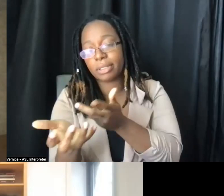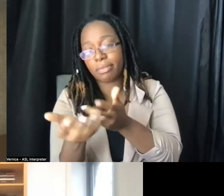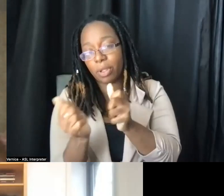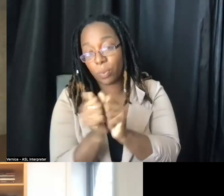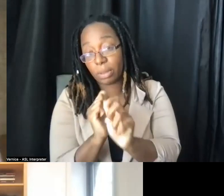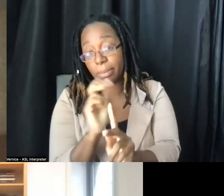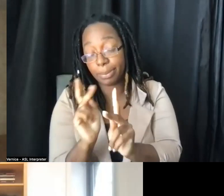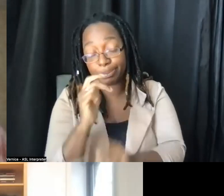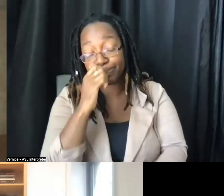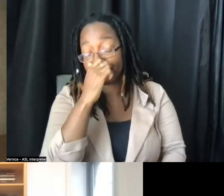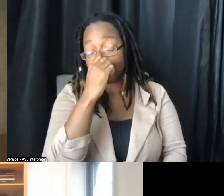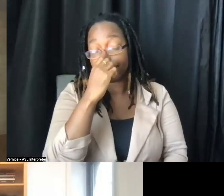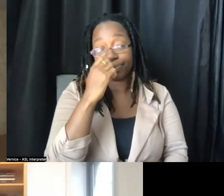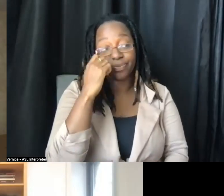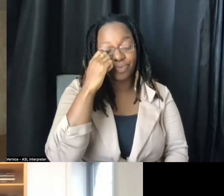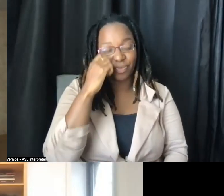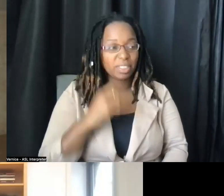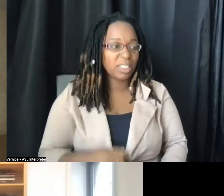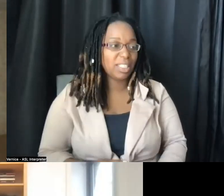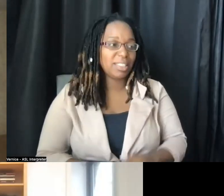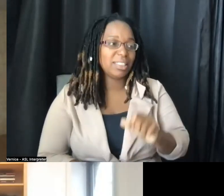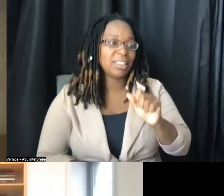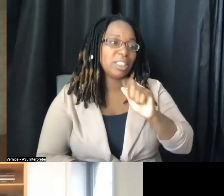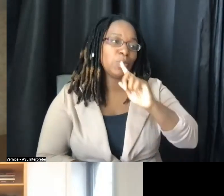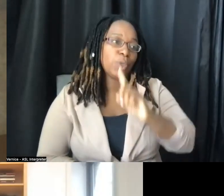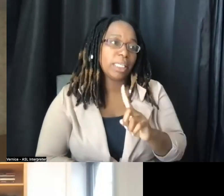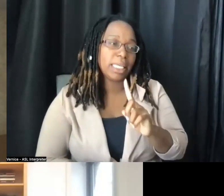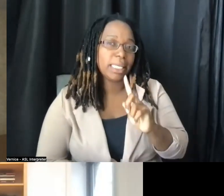discrete opportunities to interact with people.